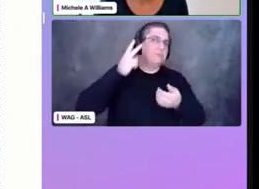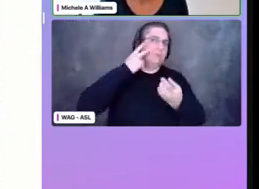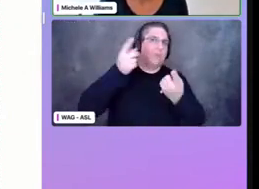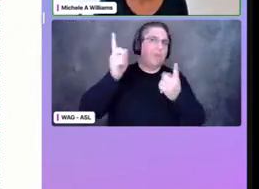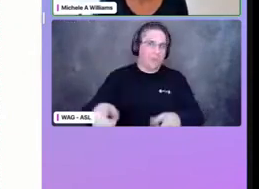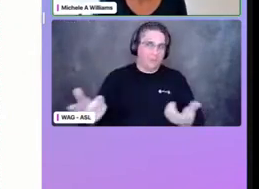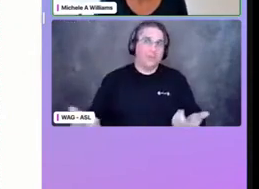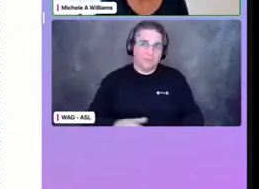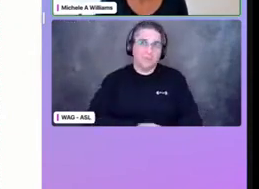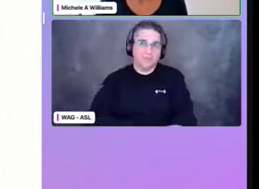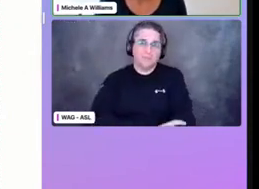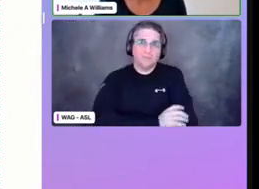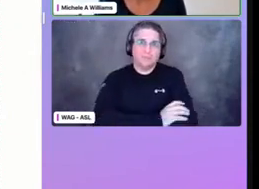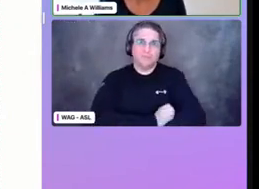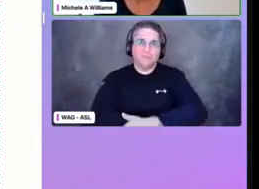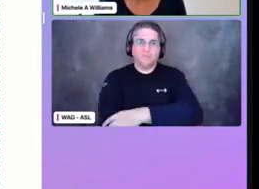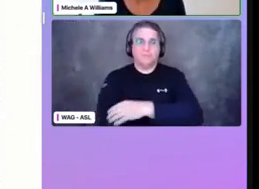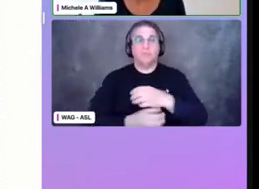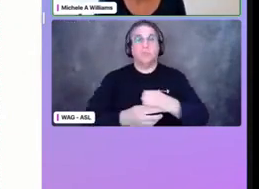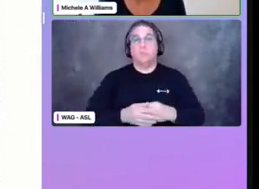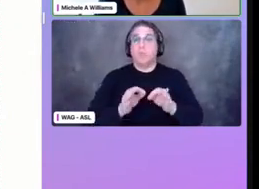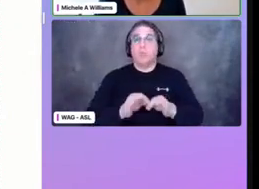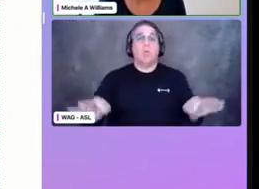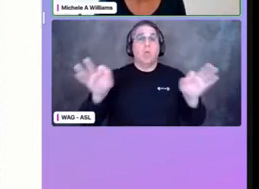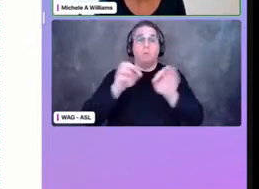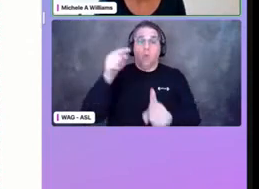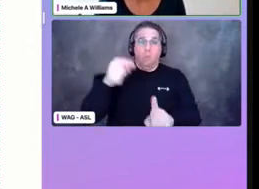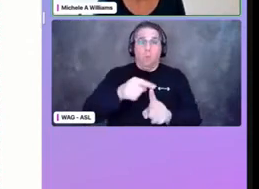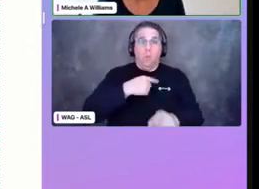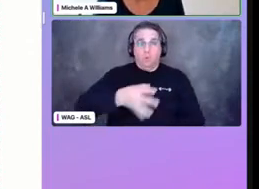confirm your ideas, without getting too far into the